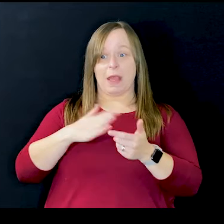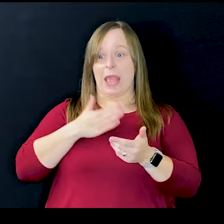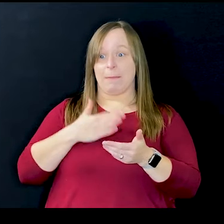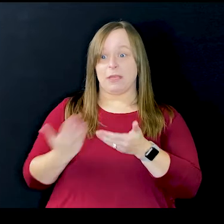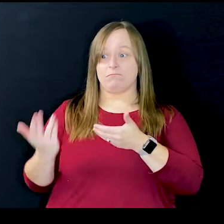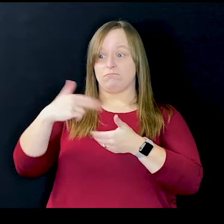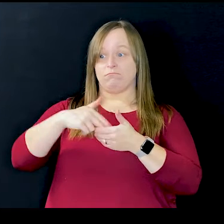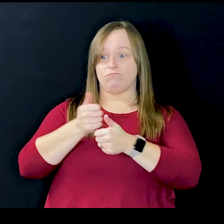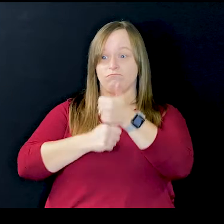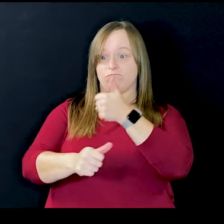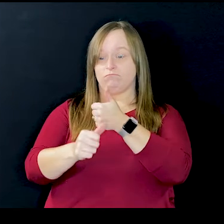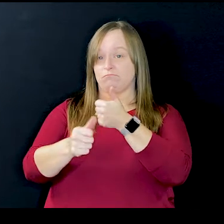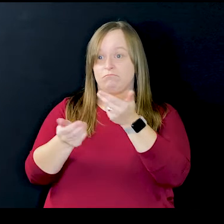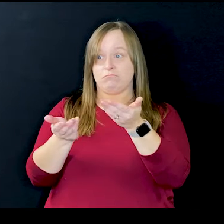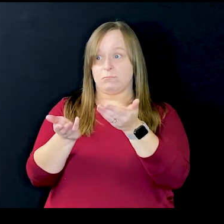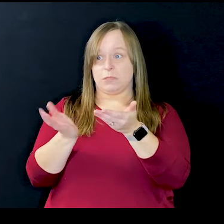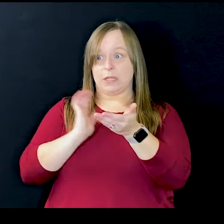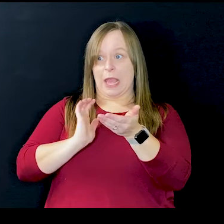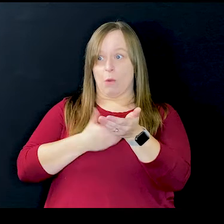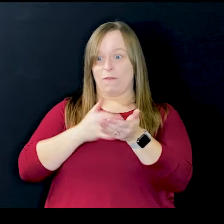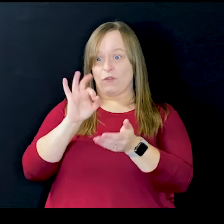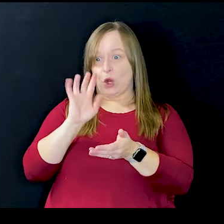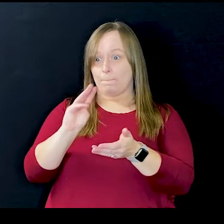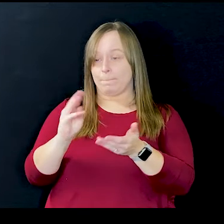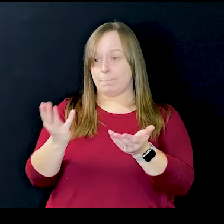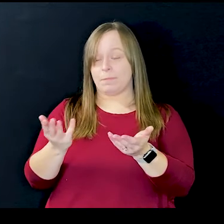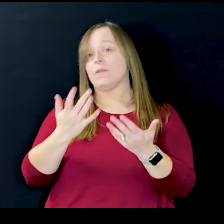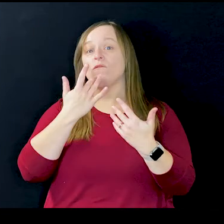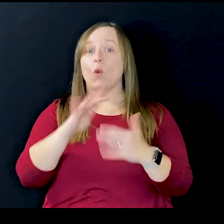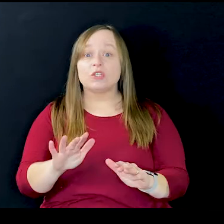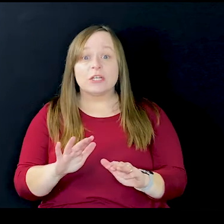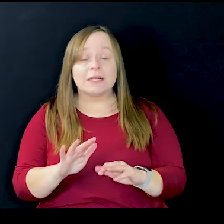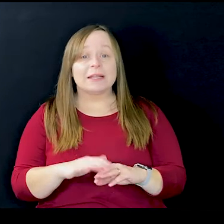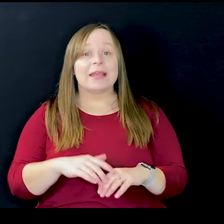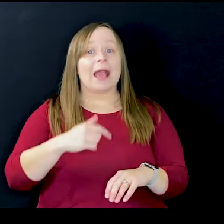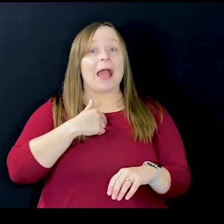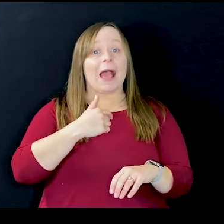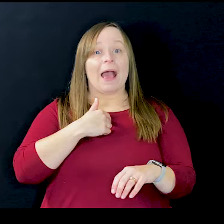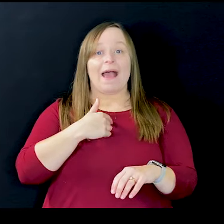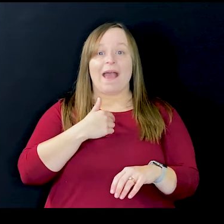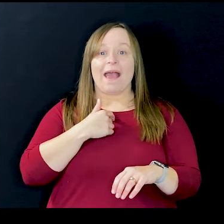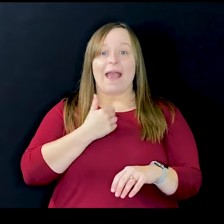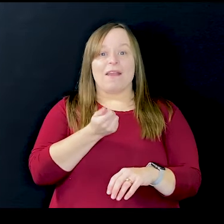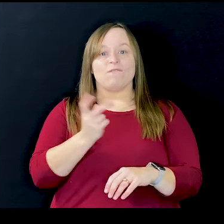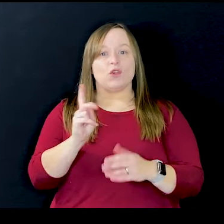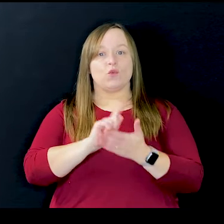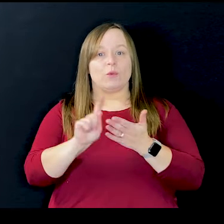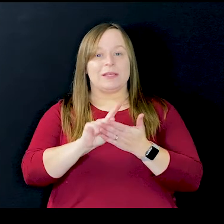be happy to bring you under VLP's umbrella." And fortunately, I had a couple of weeks